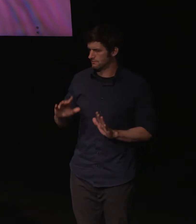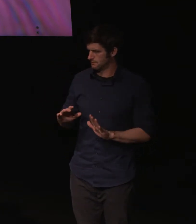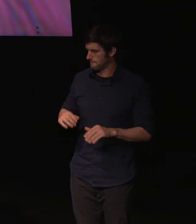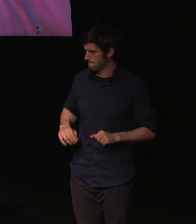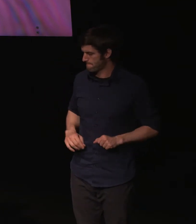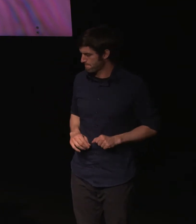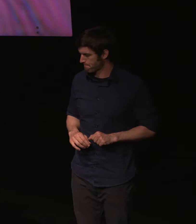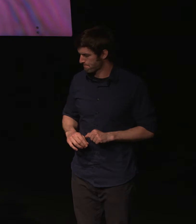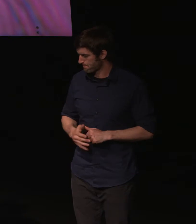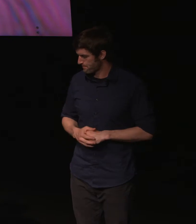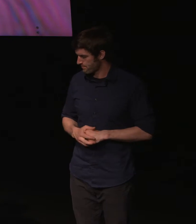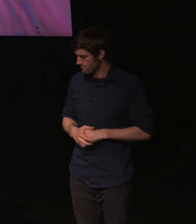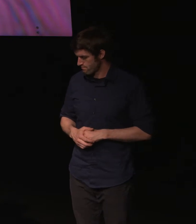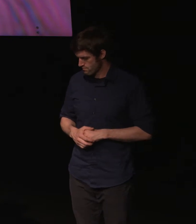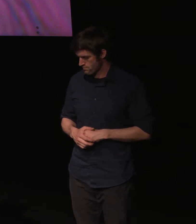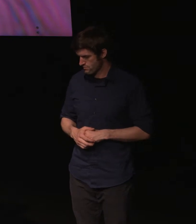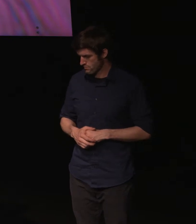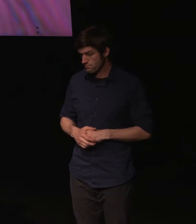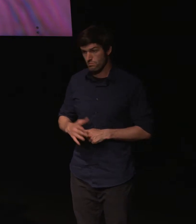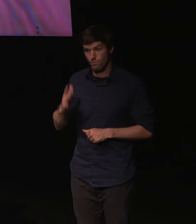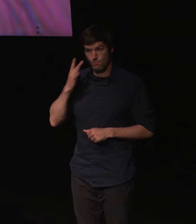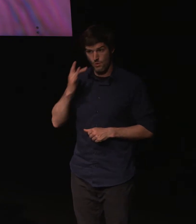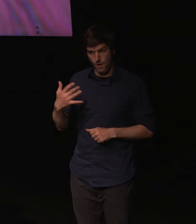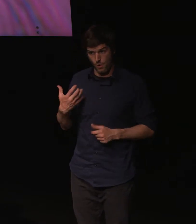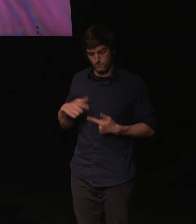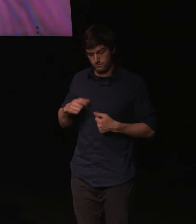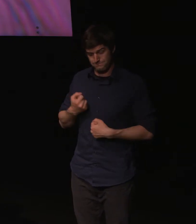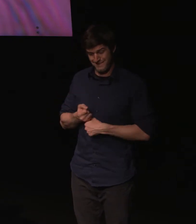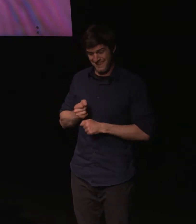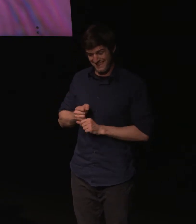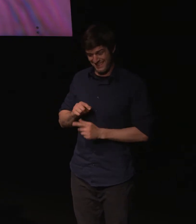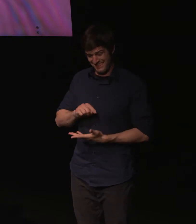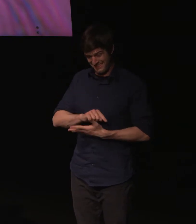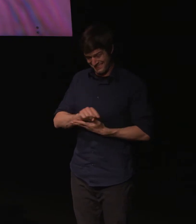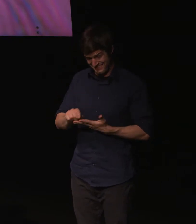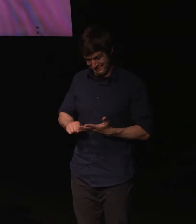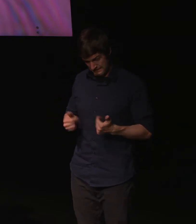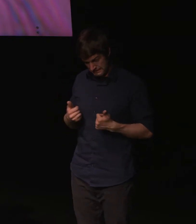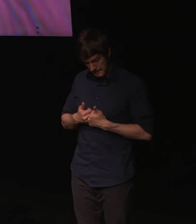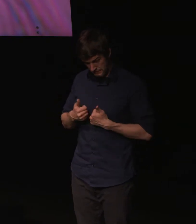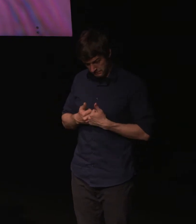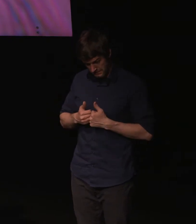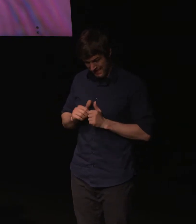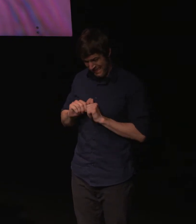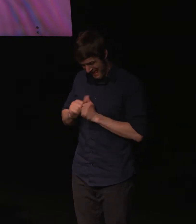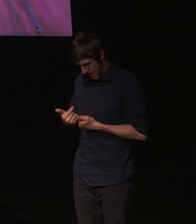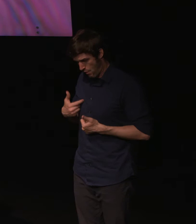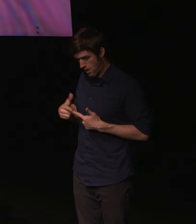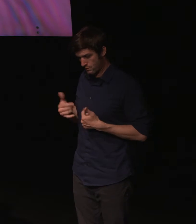The reason I want to make these games the way I wanna make them, the reason I want these games to be as accessible